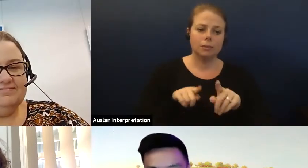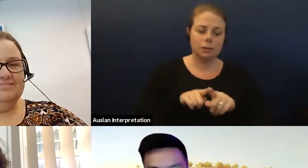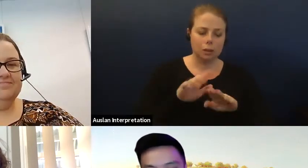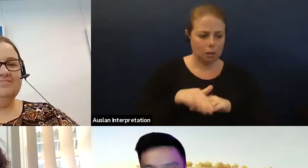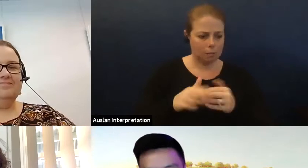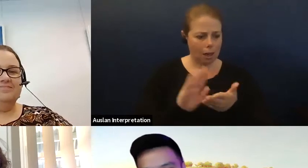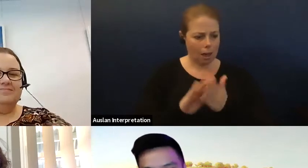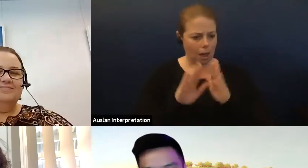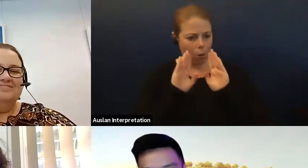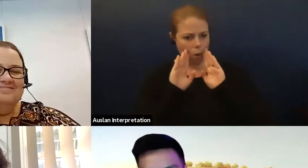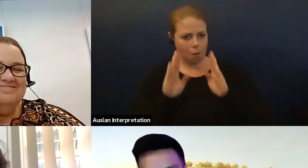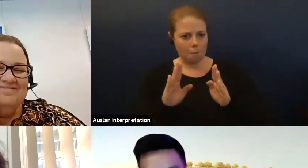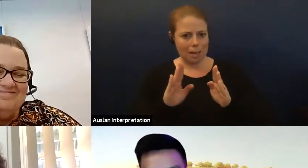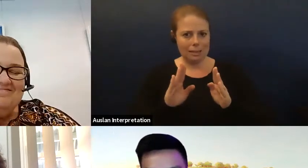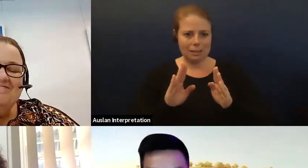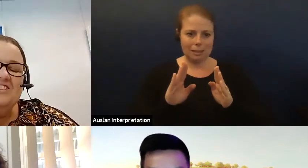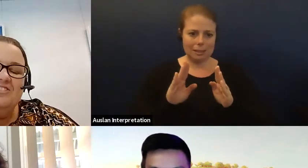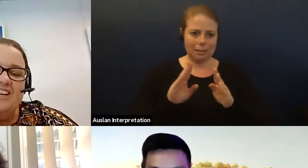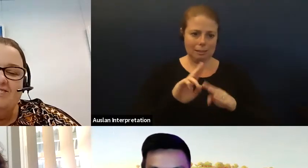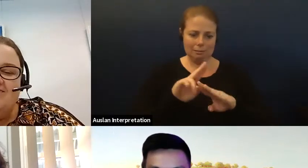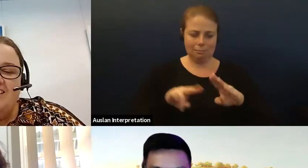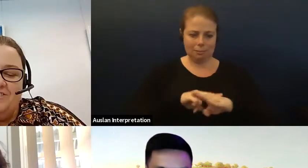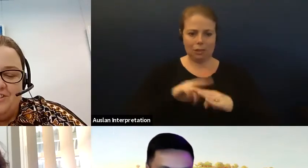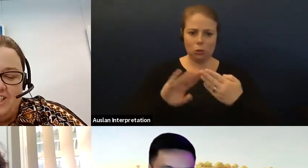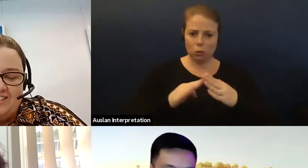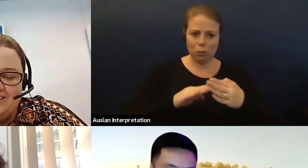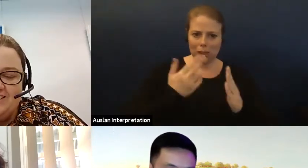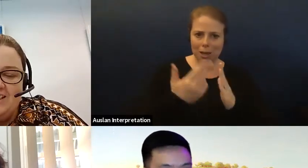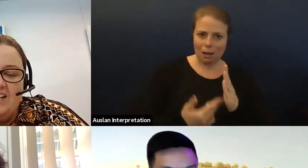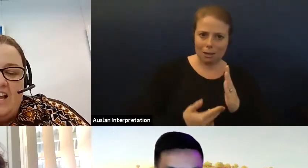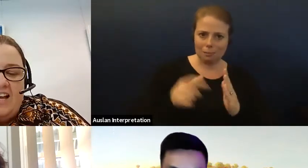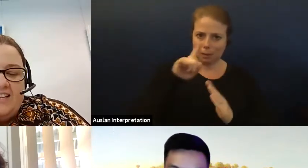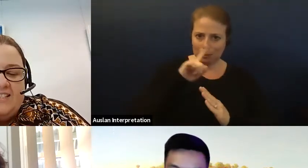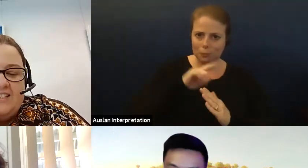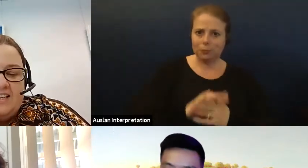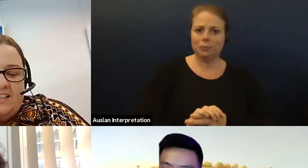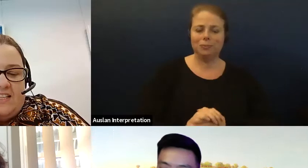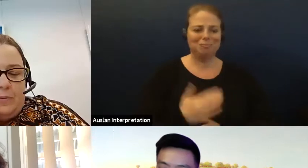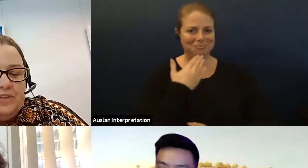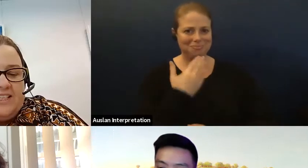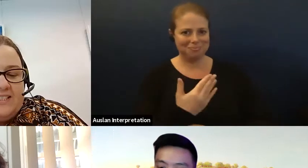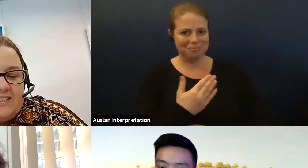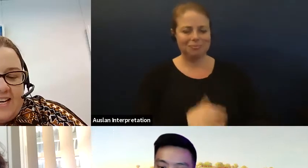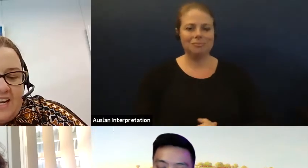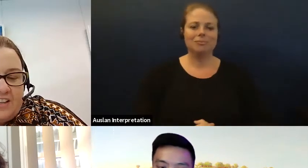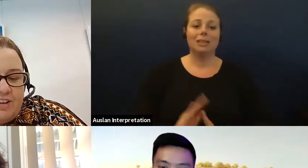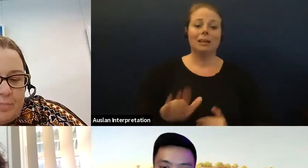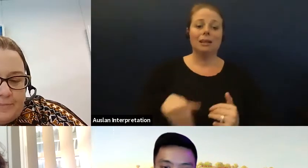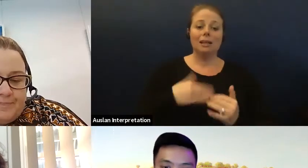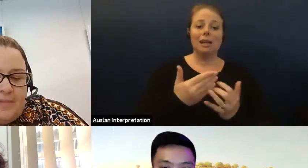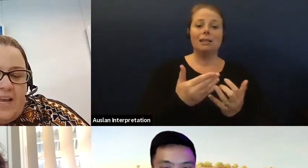Great thank you for joining us. And last but not least, Dane Hunnerup who has a background